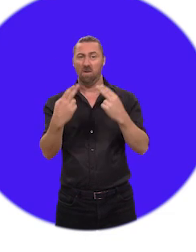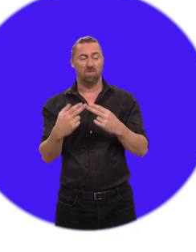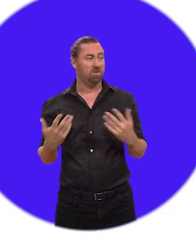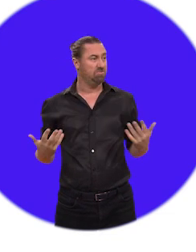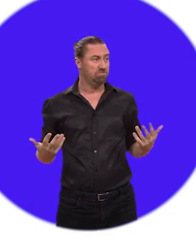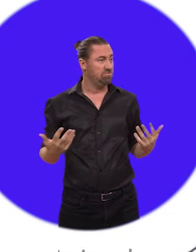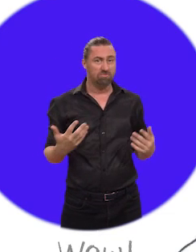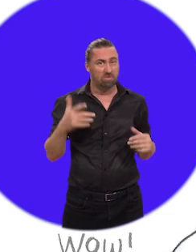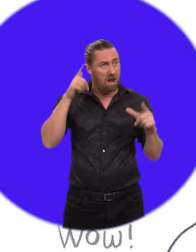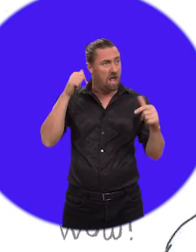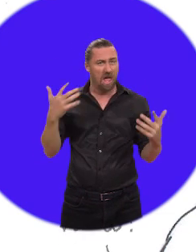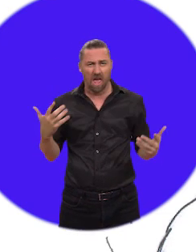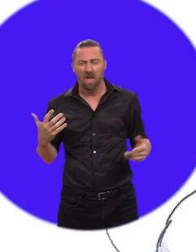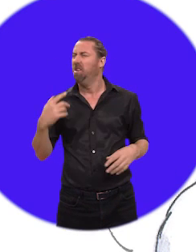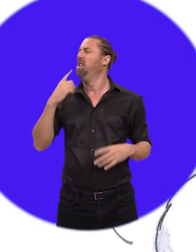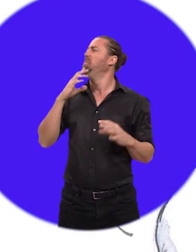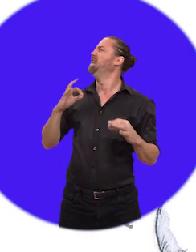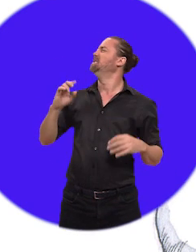Dad's scratching his head, "Peaceful what?"